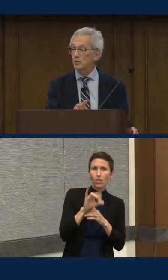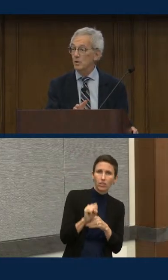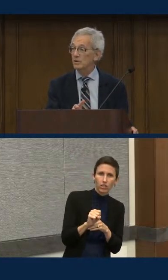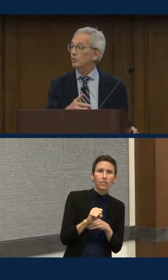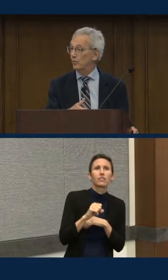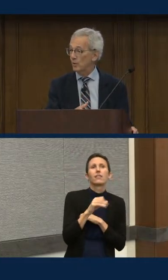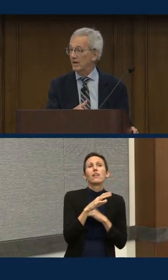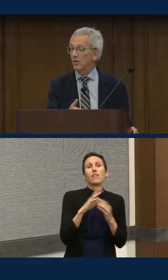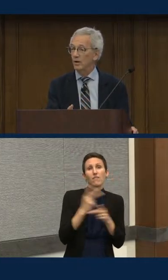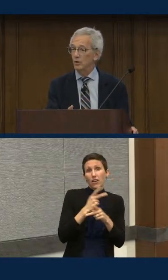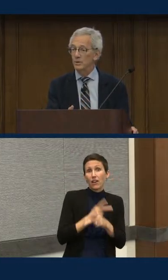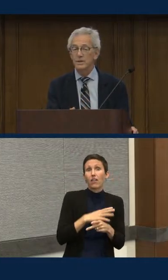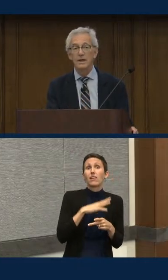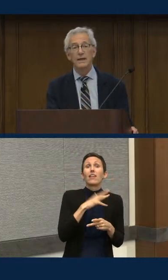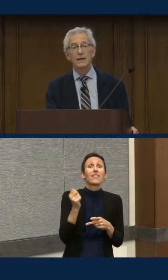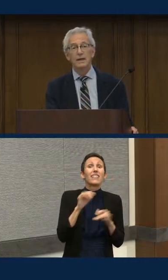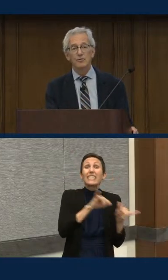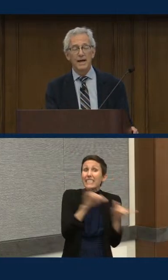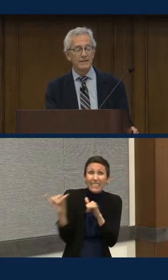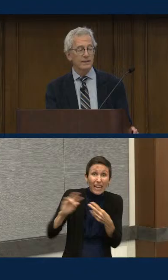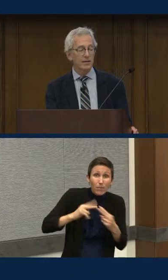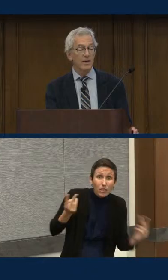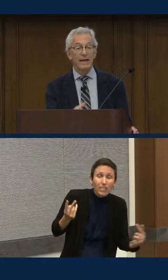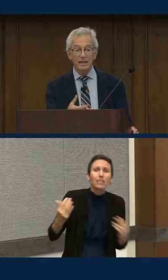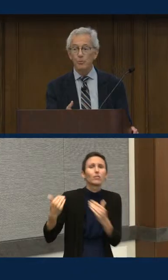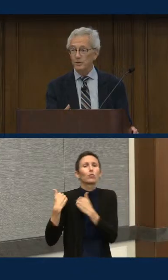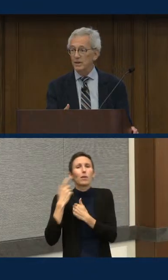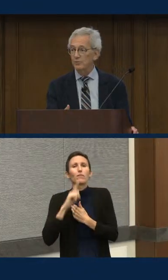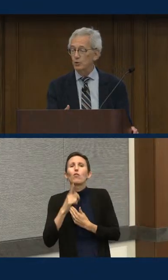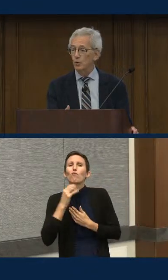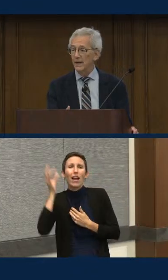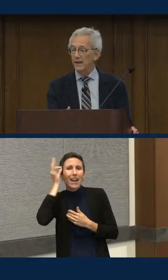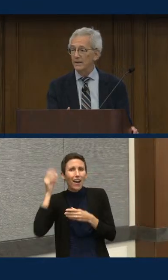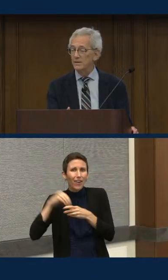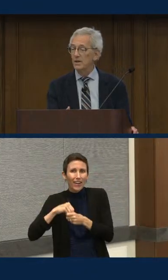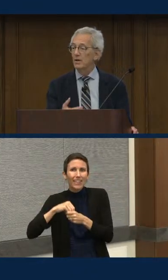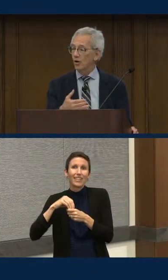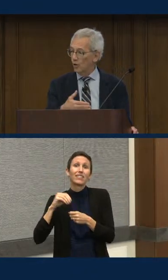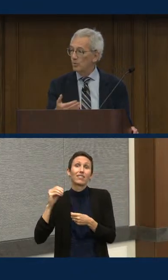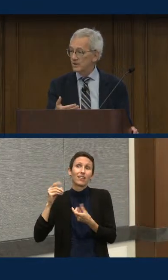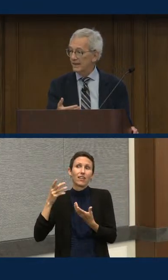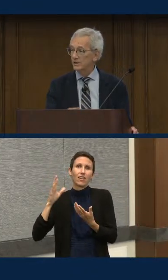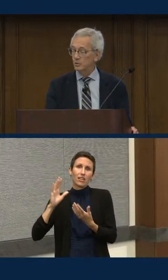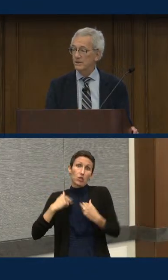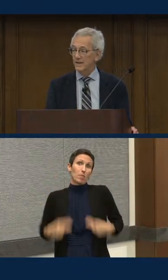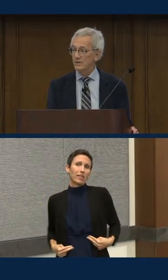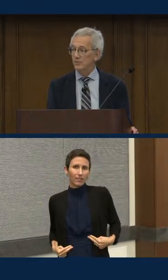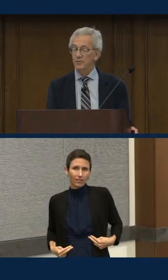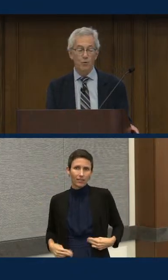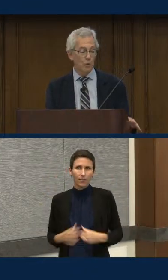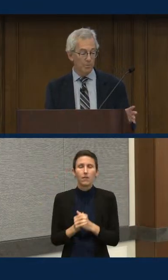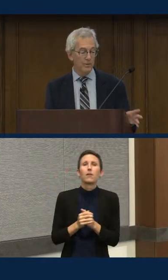say it's the same for red hair